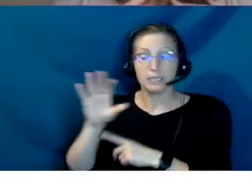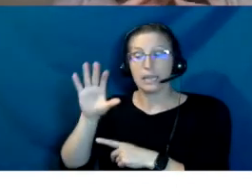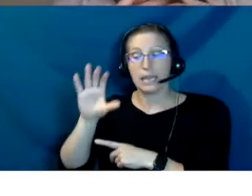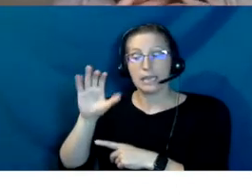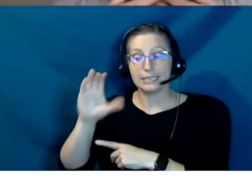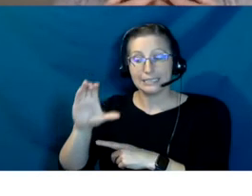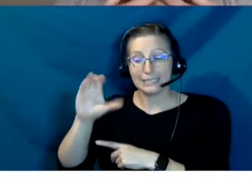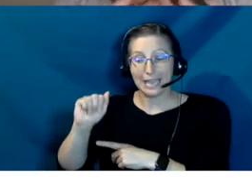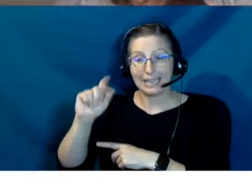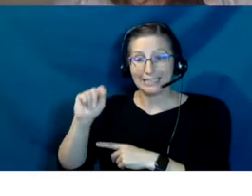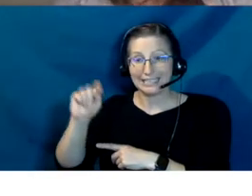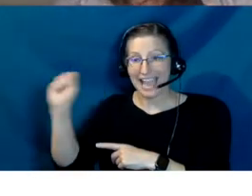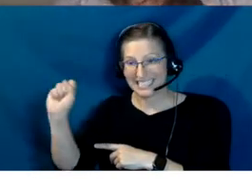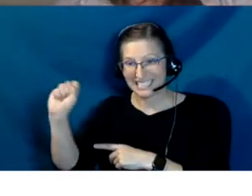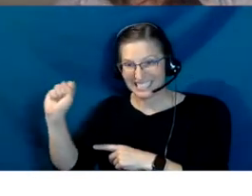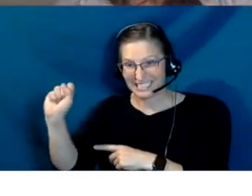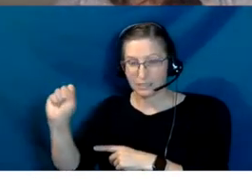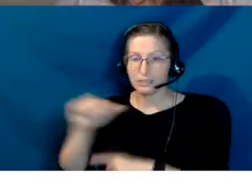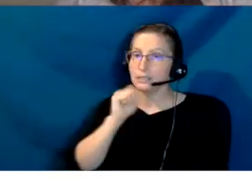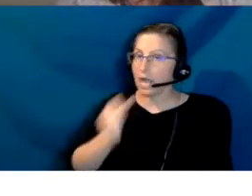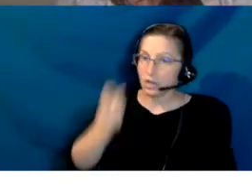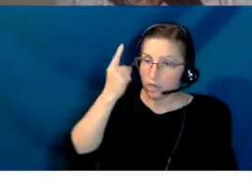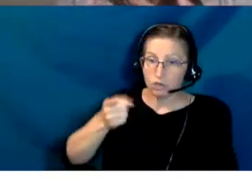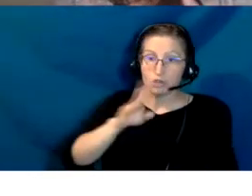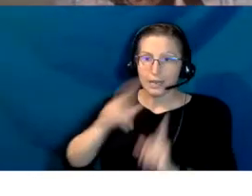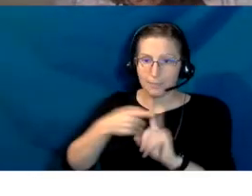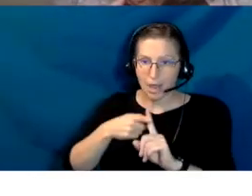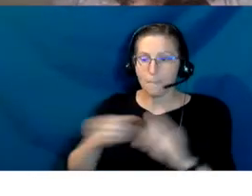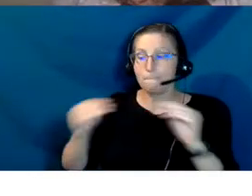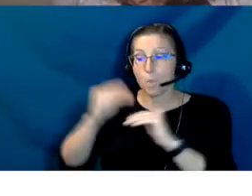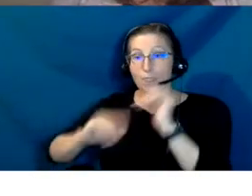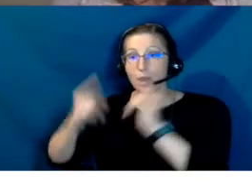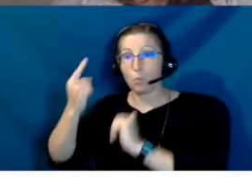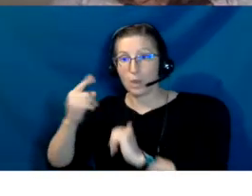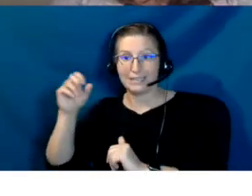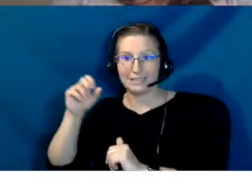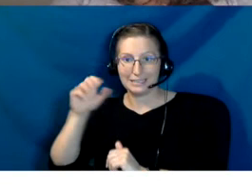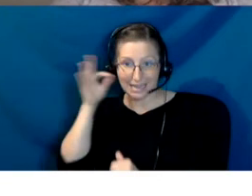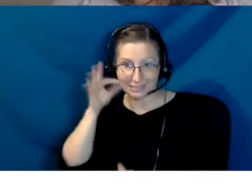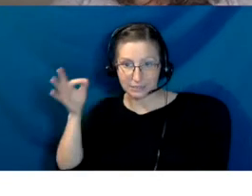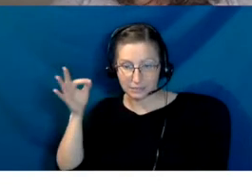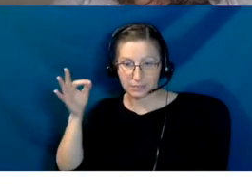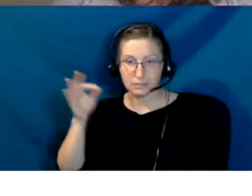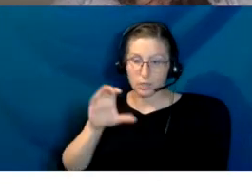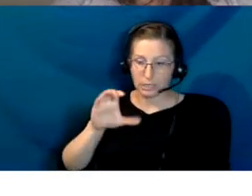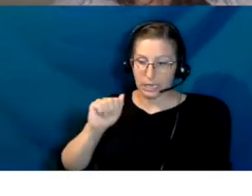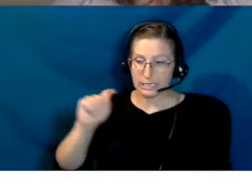talking about more than one cat. If they use sign language, they might be missing those